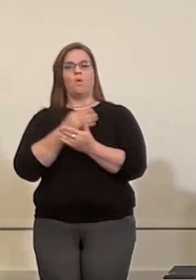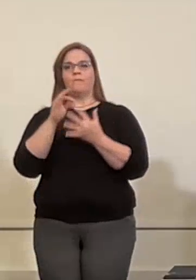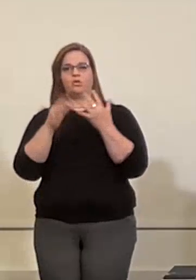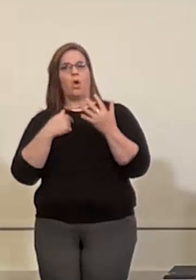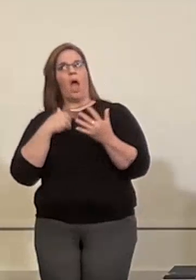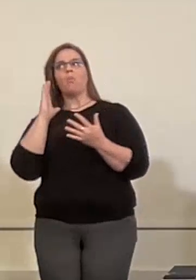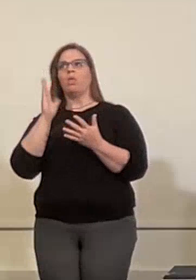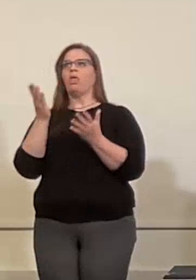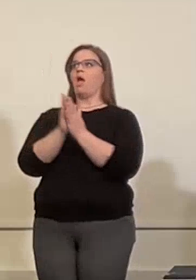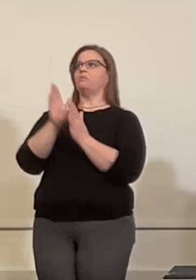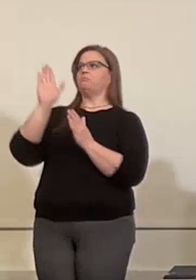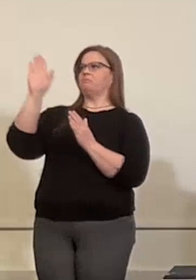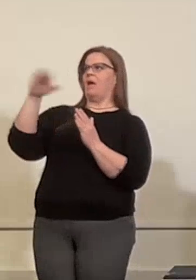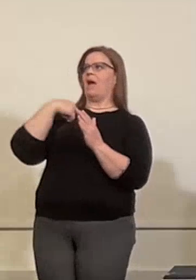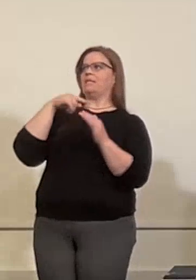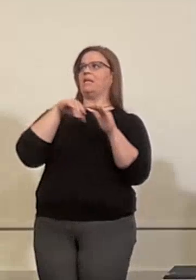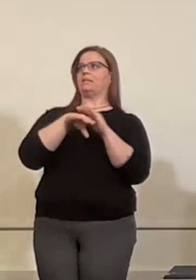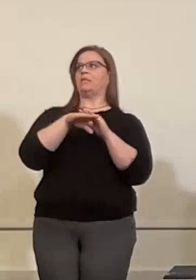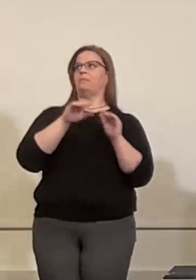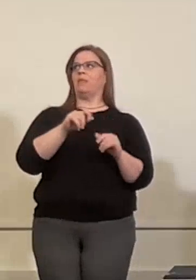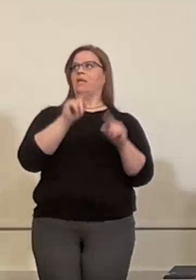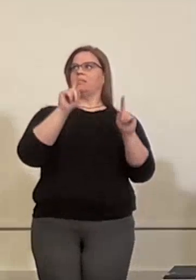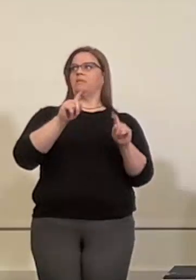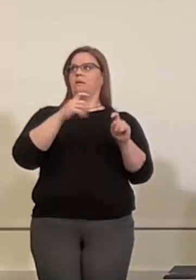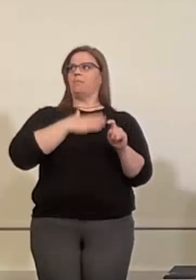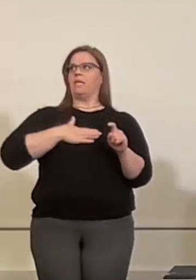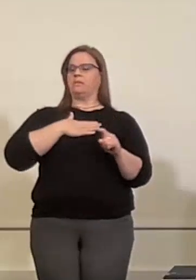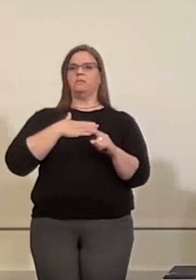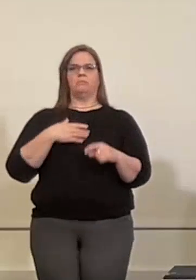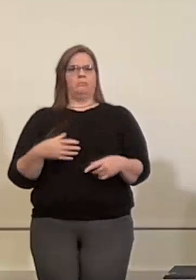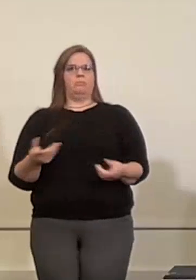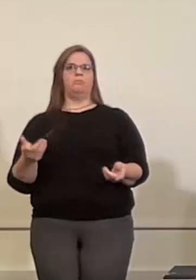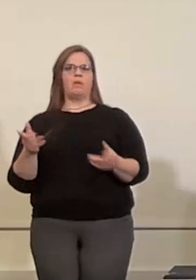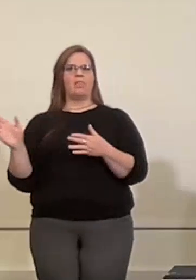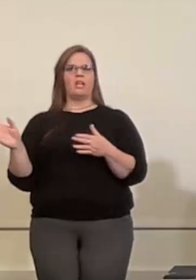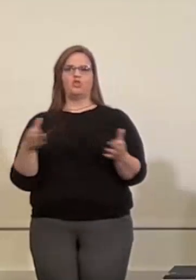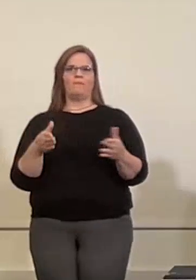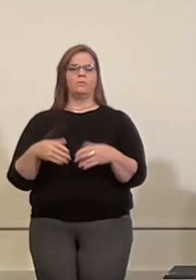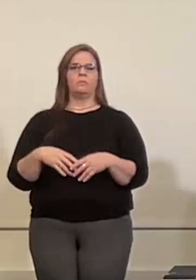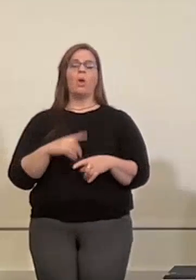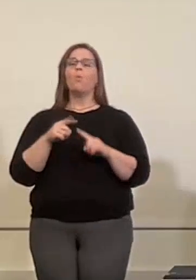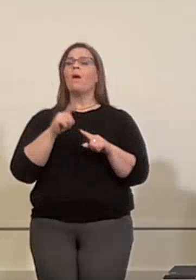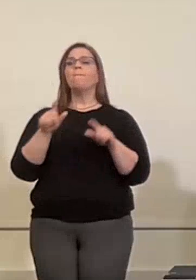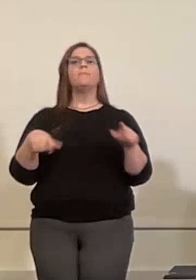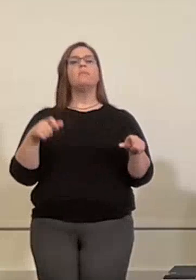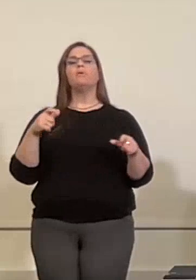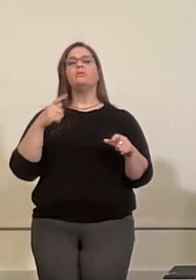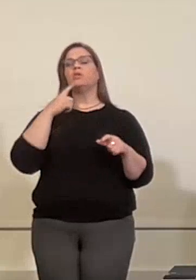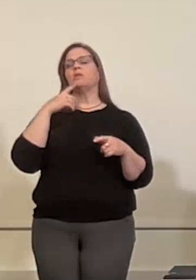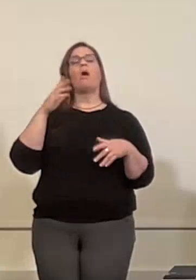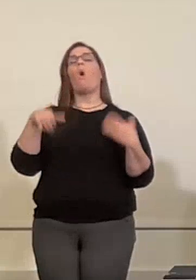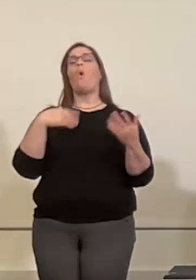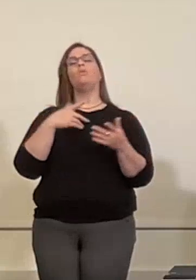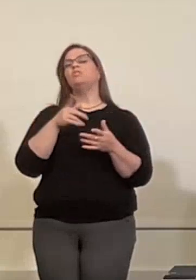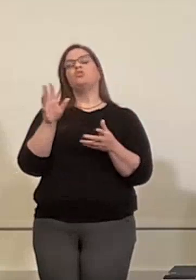And it's just, it's just how we ship. So I think that comes back to when when people get to the point where they're it's just the playbook that we run and